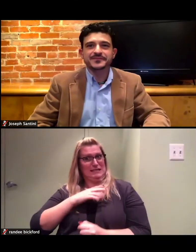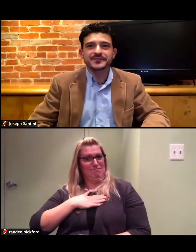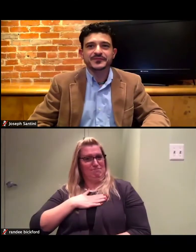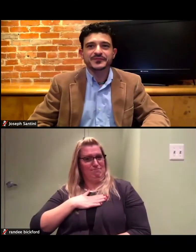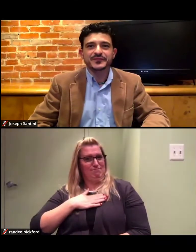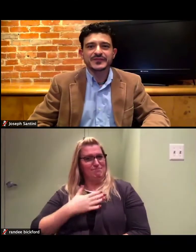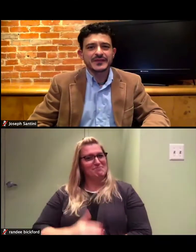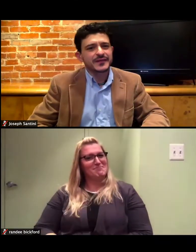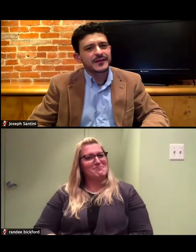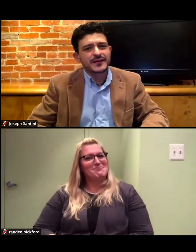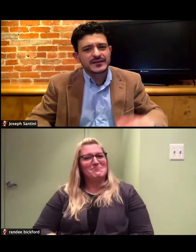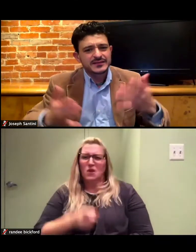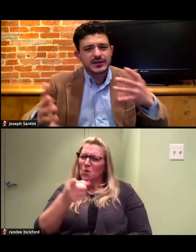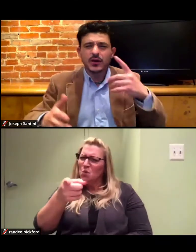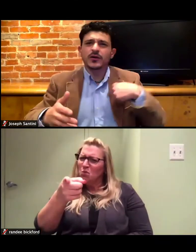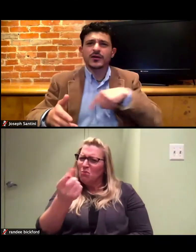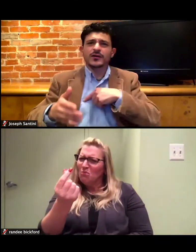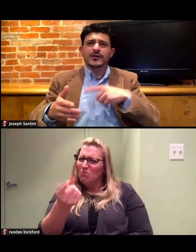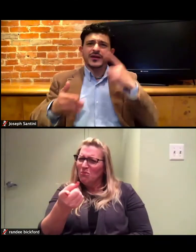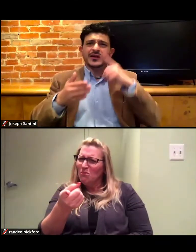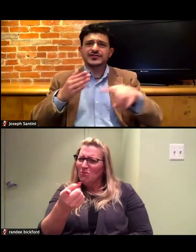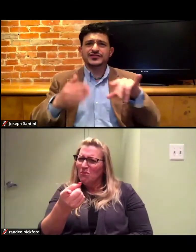For me, that's my personal favorite probably.